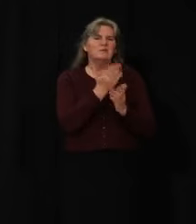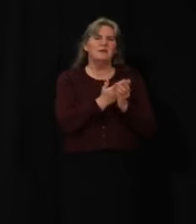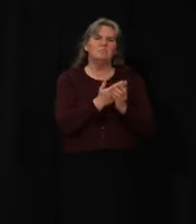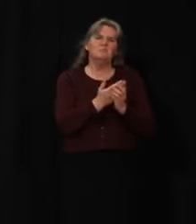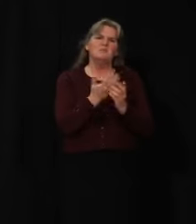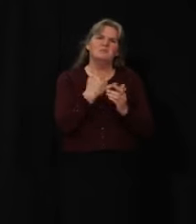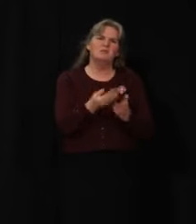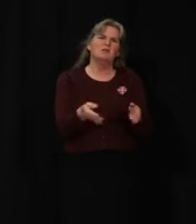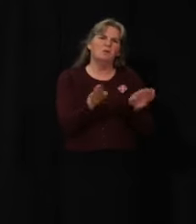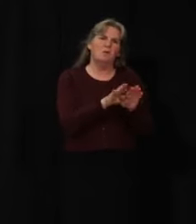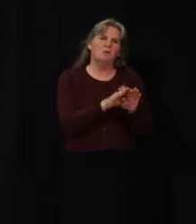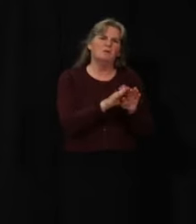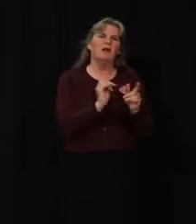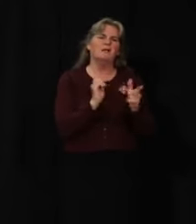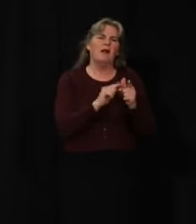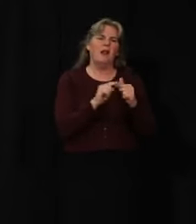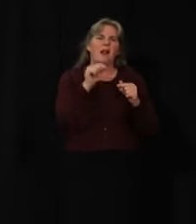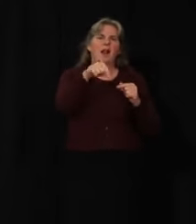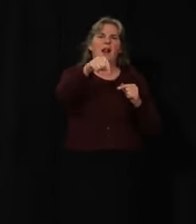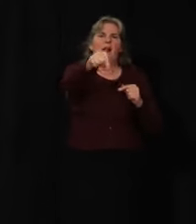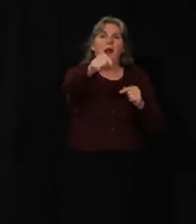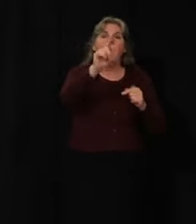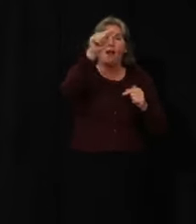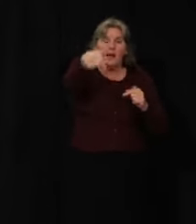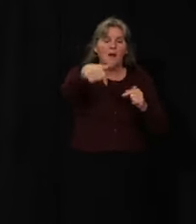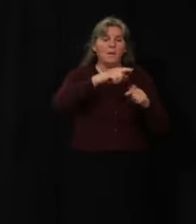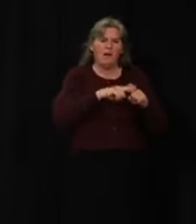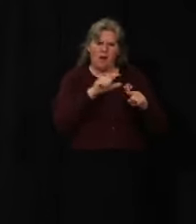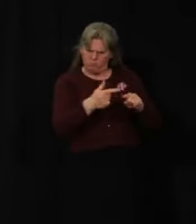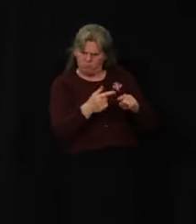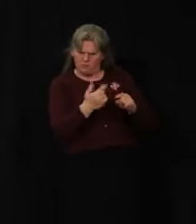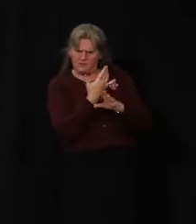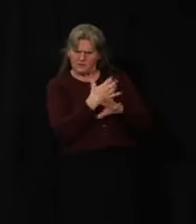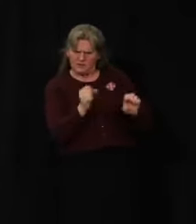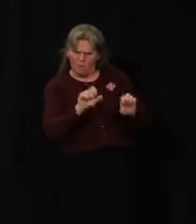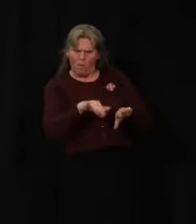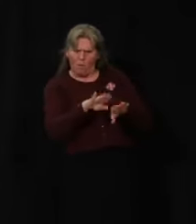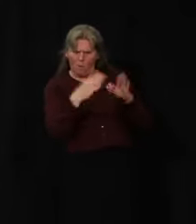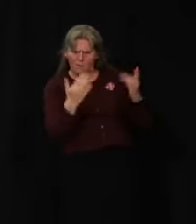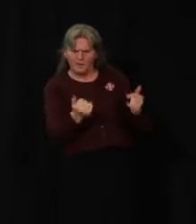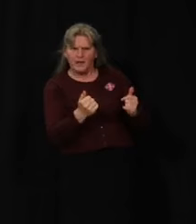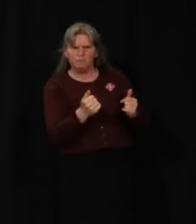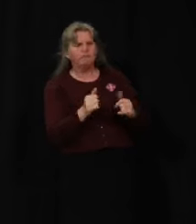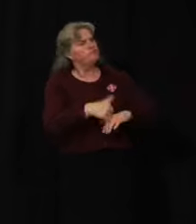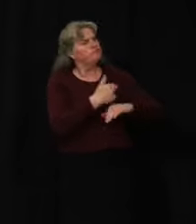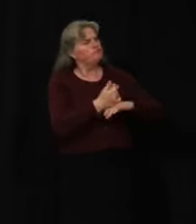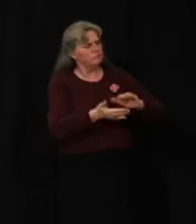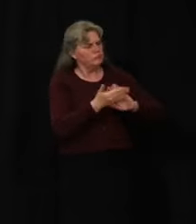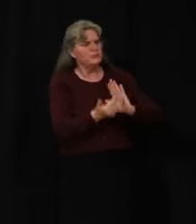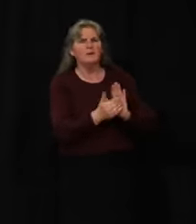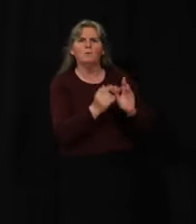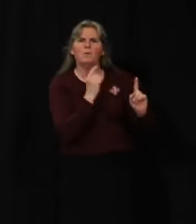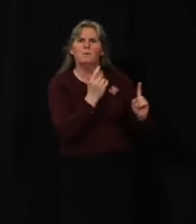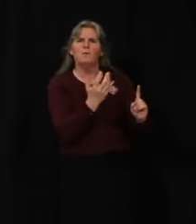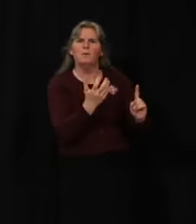remain closed until later phases but those that can open safely, we want them back up and running.